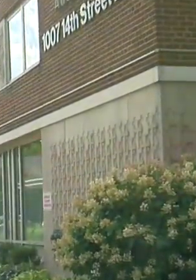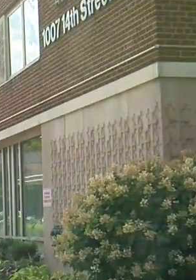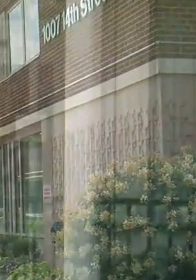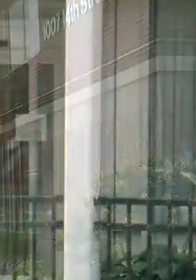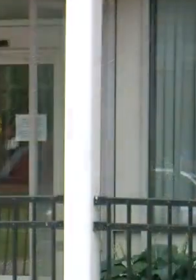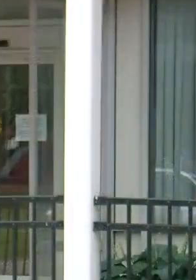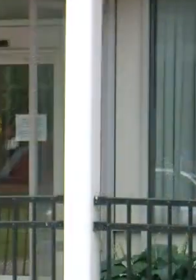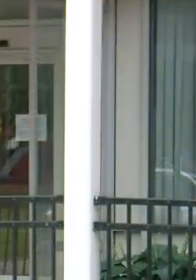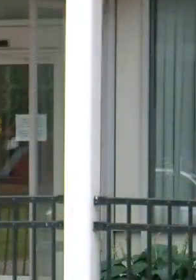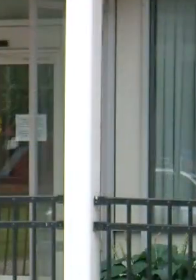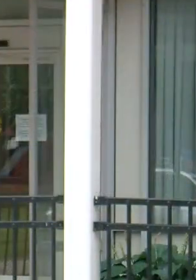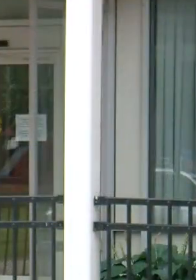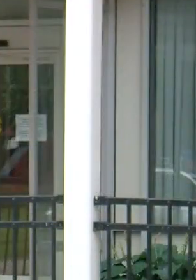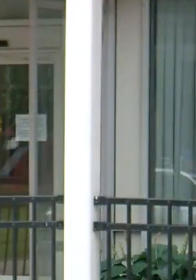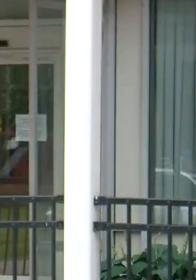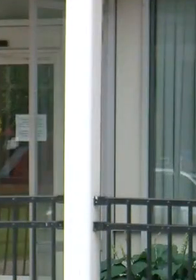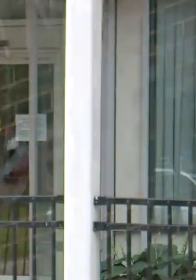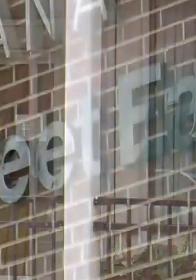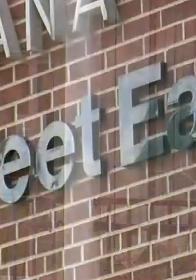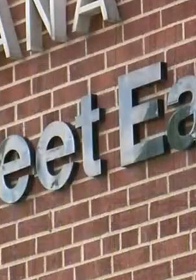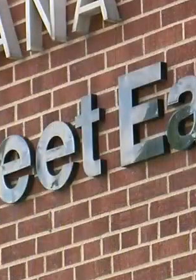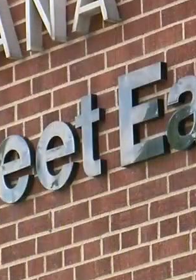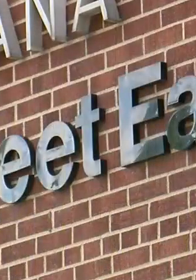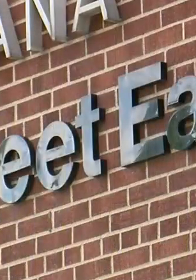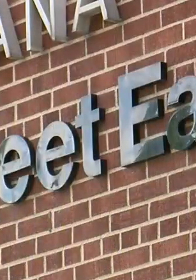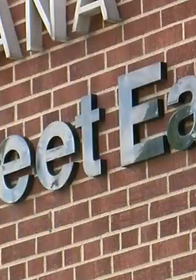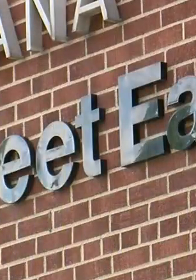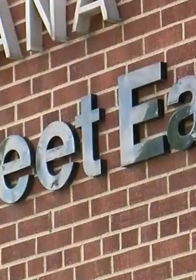SUPPORTS. IT'S INCREDIBLY IMPORTANT THAT THE ACCESS IS